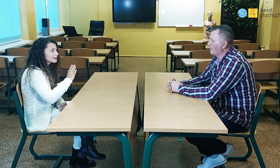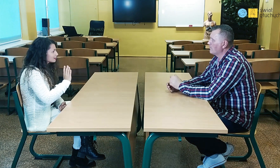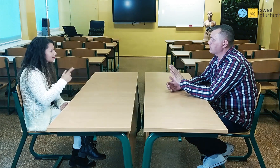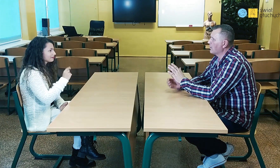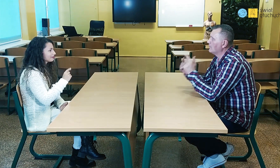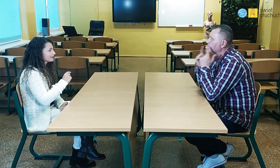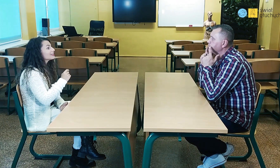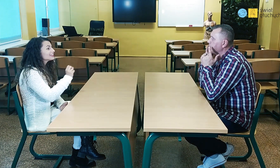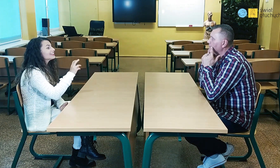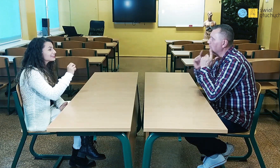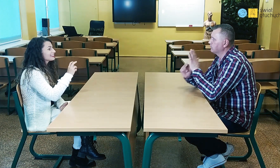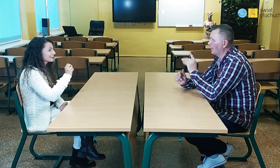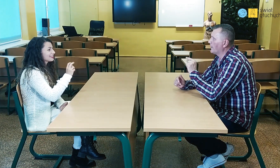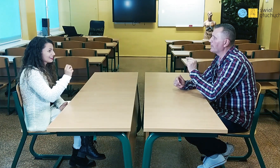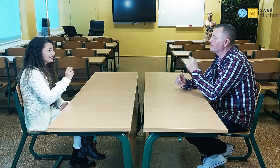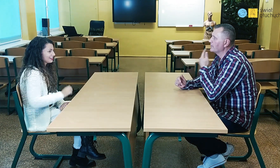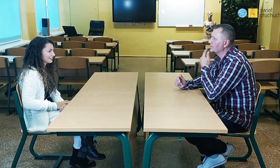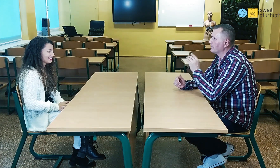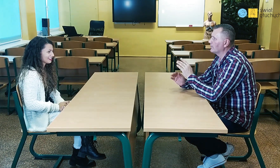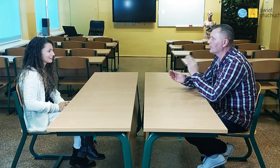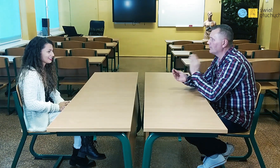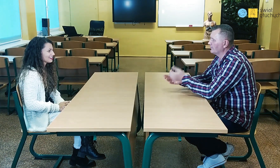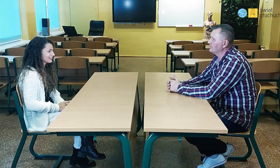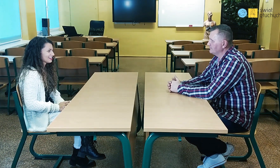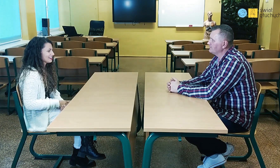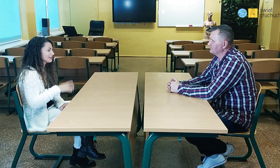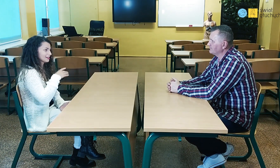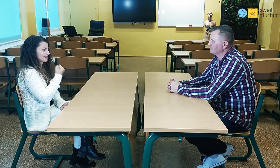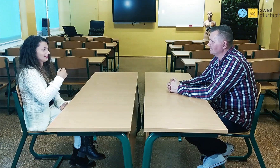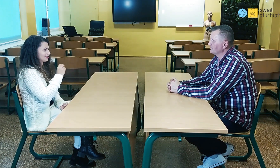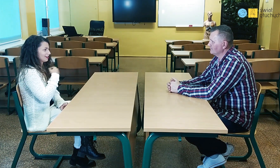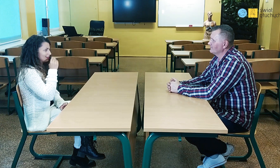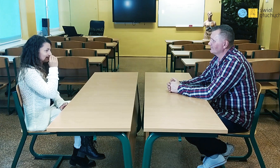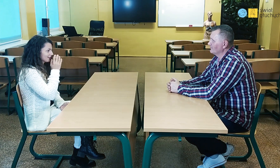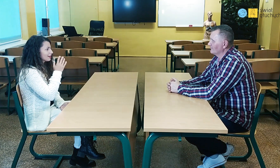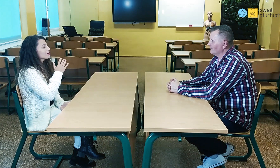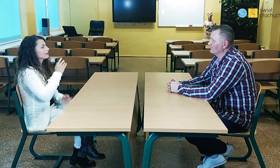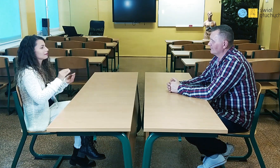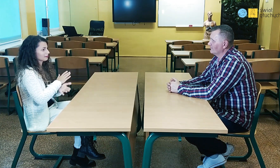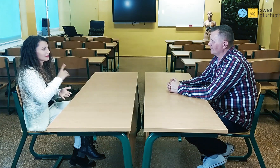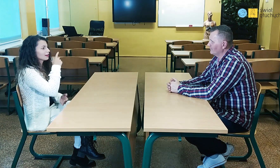Yes, "p" and "b" are similar. It was difficult at the beginning, but I learned over time.